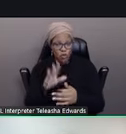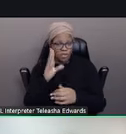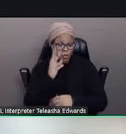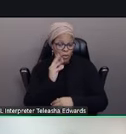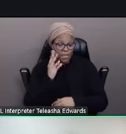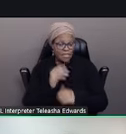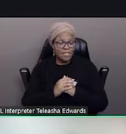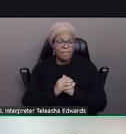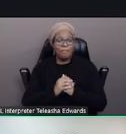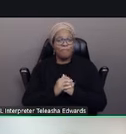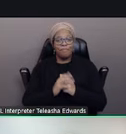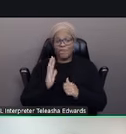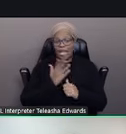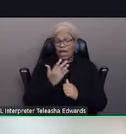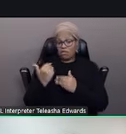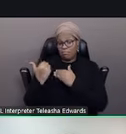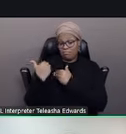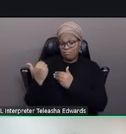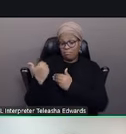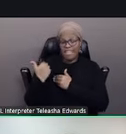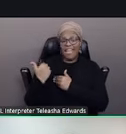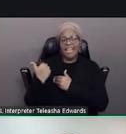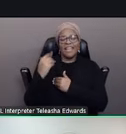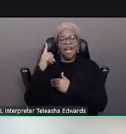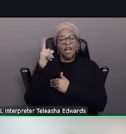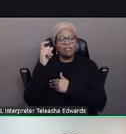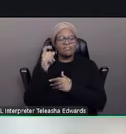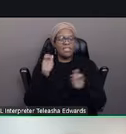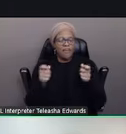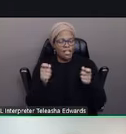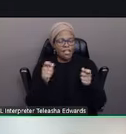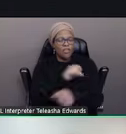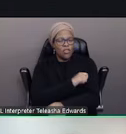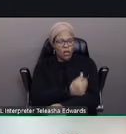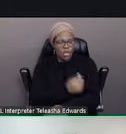governing authority will exist with those hub leads. Um, but we do expect,